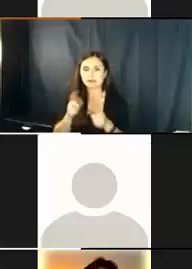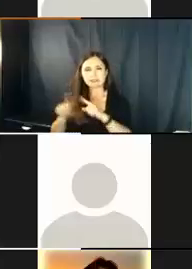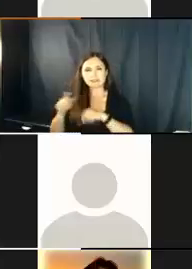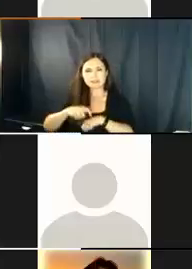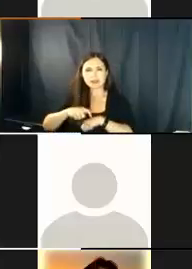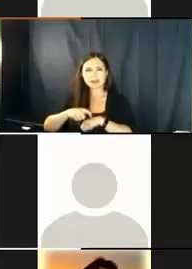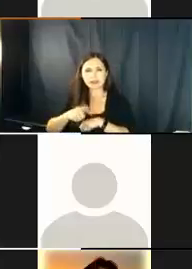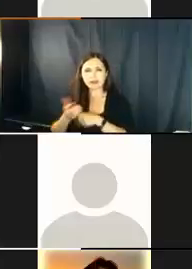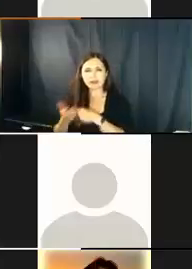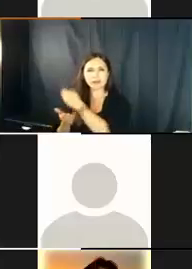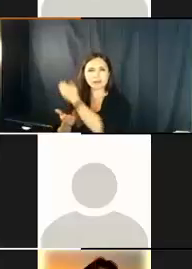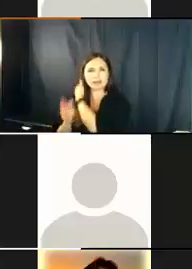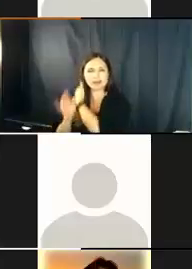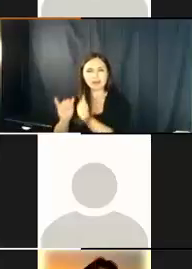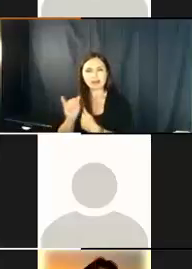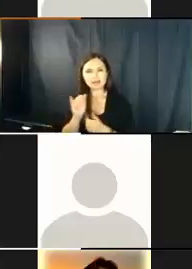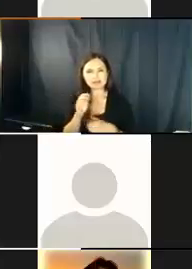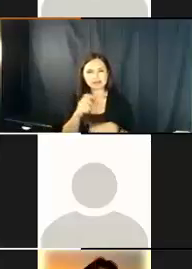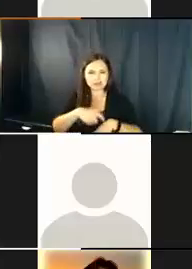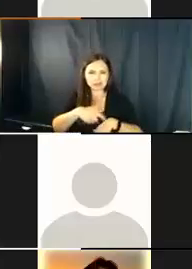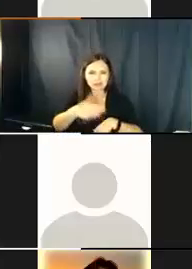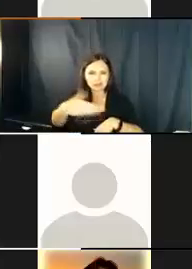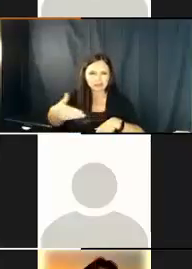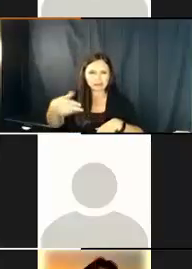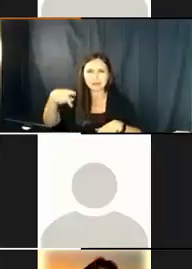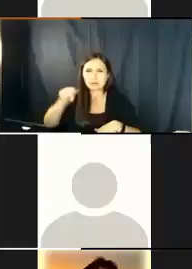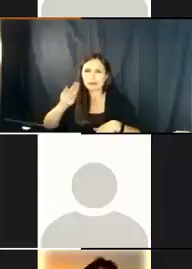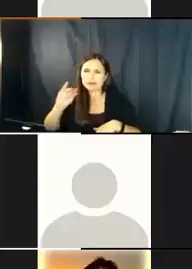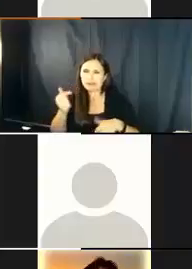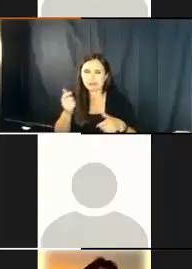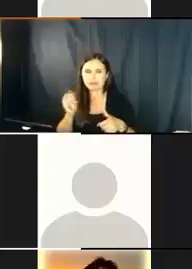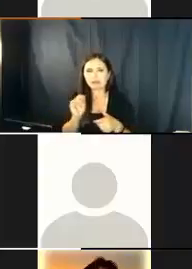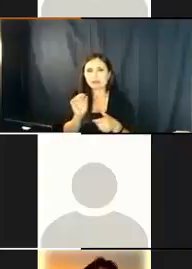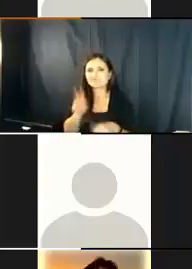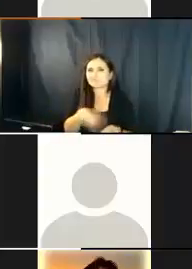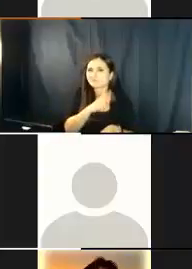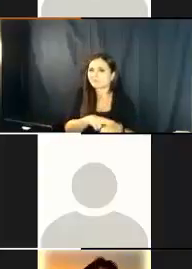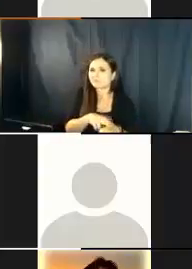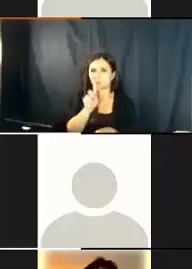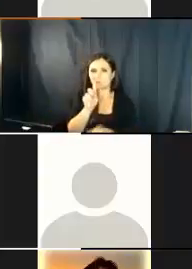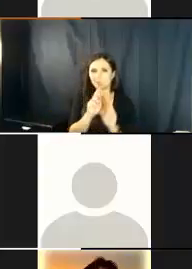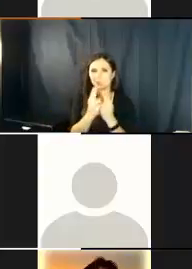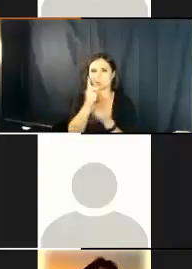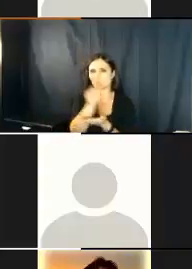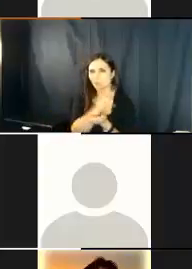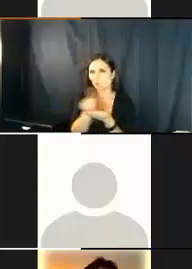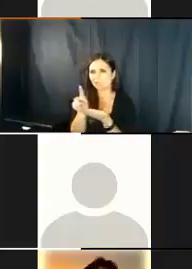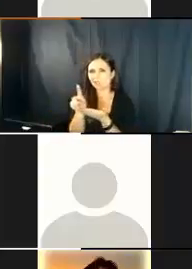But that's that's the pacing guide for our students is typically a unit a week and then instructors are checking.